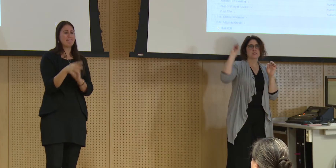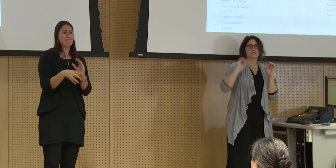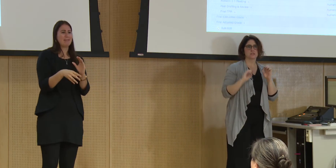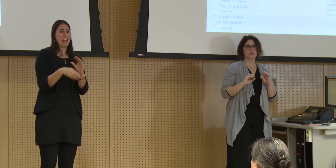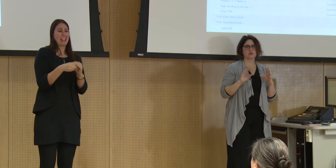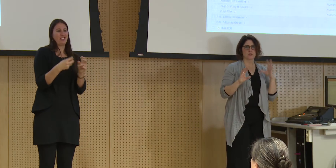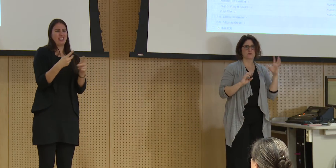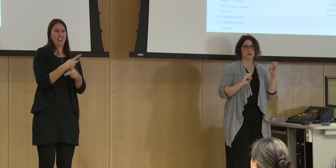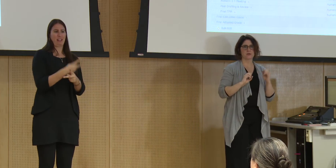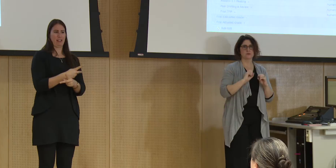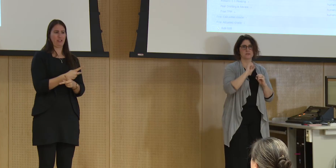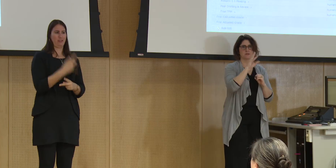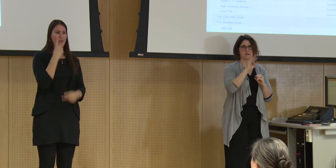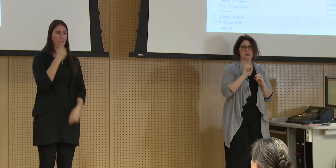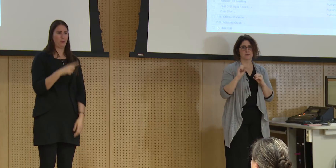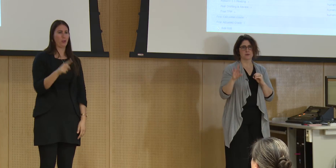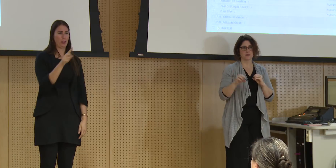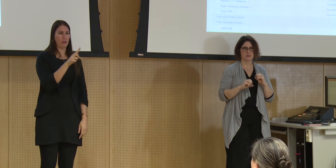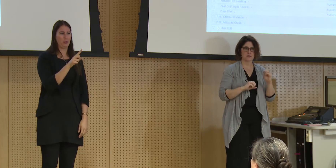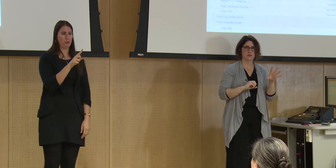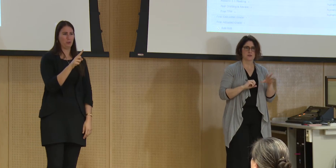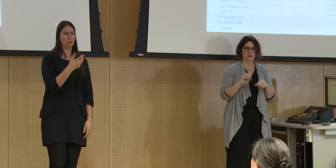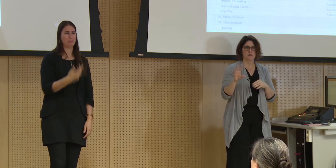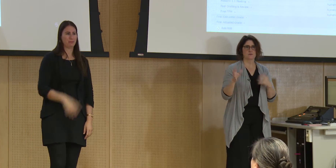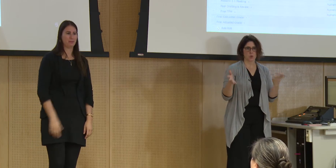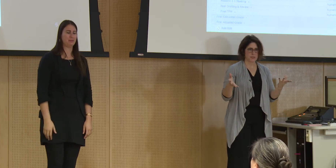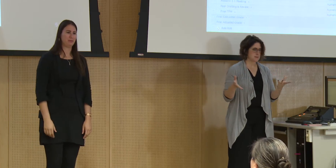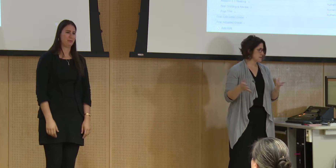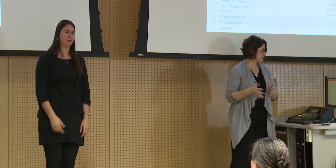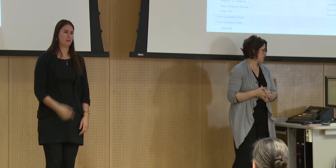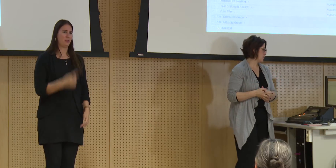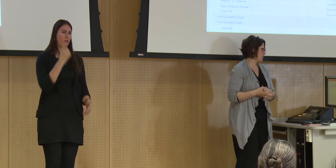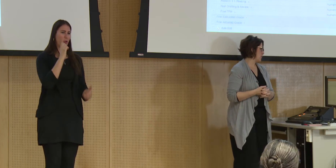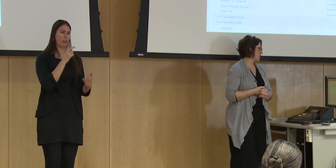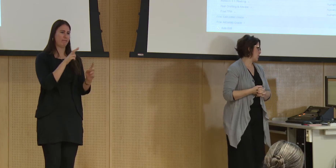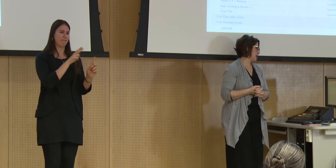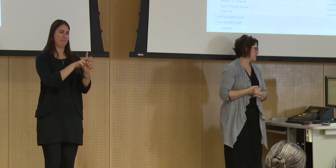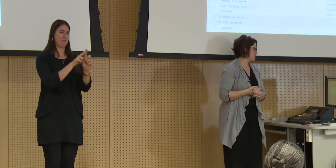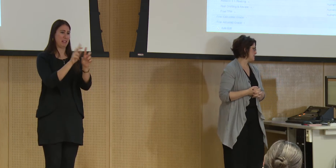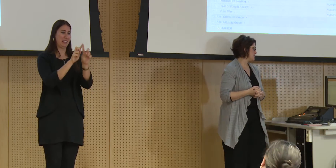it's doing for you to divvy up the points or the weight.